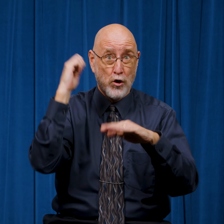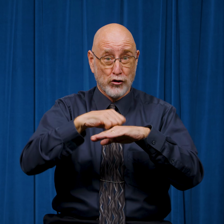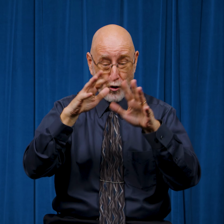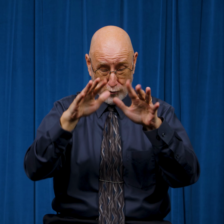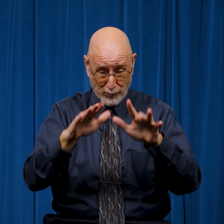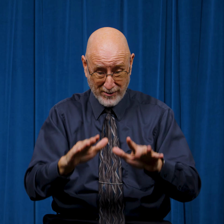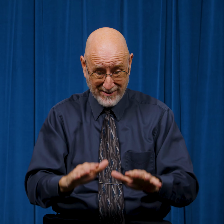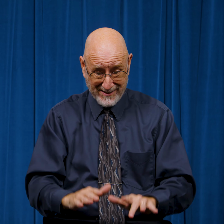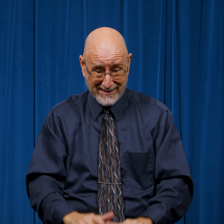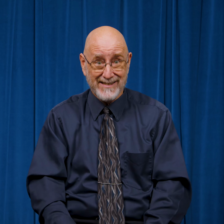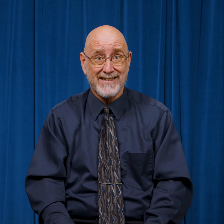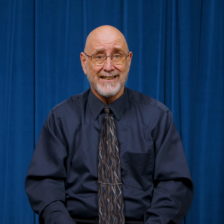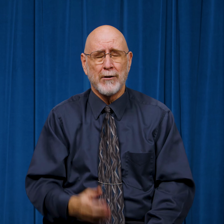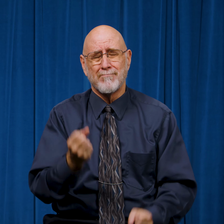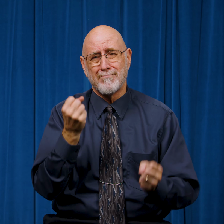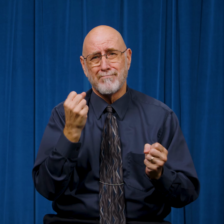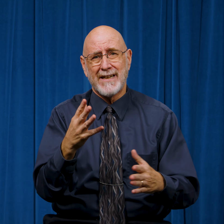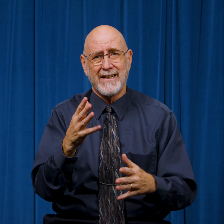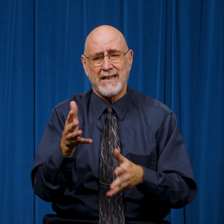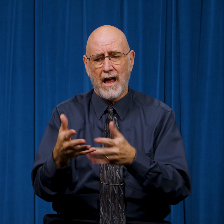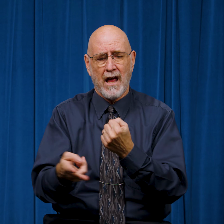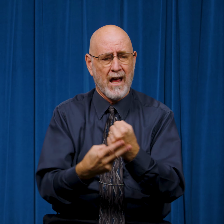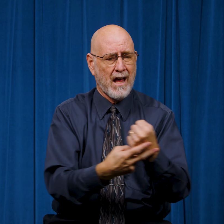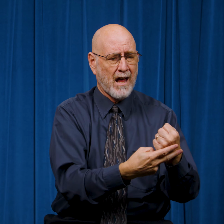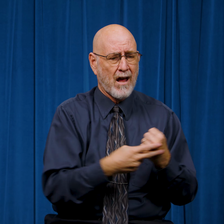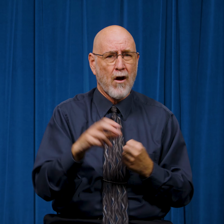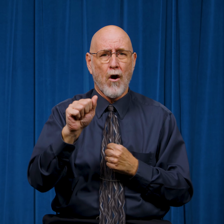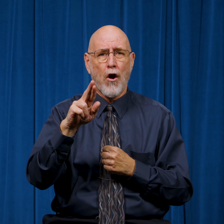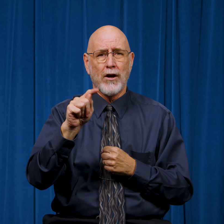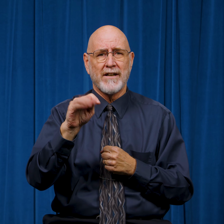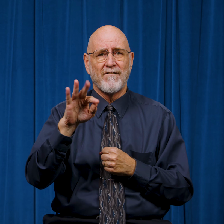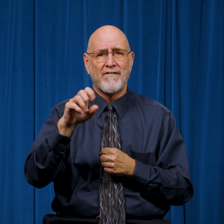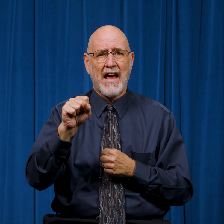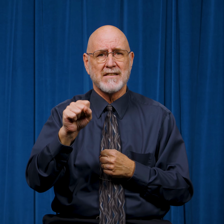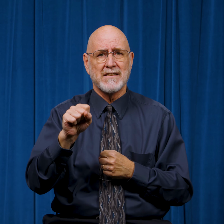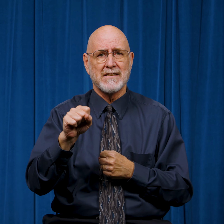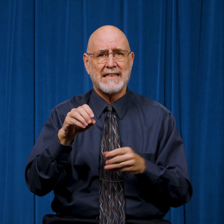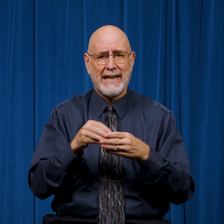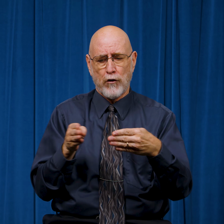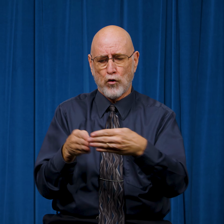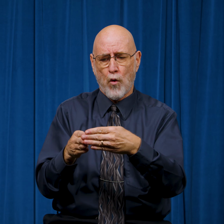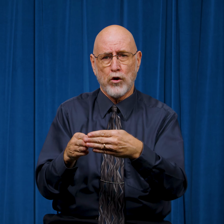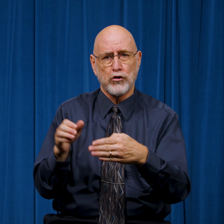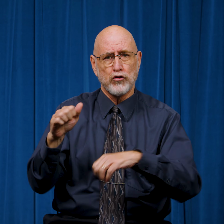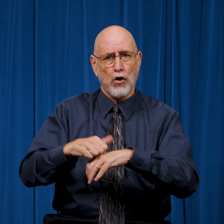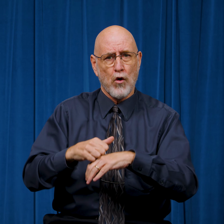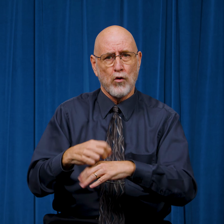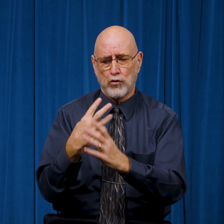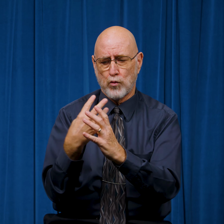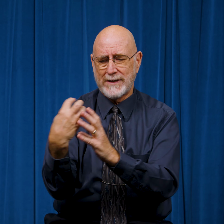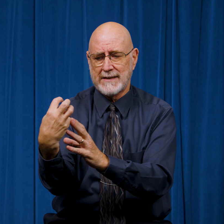there are many artifacts deposited in a recess of the cornerstone after completion.